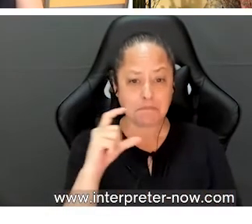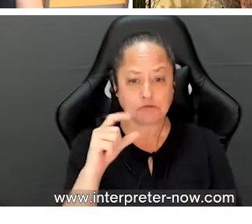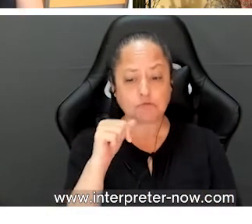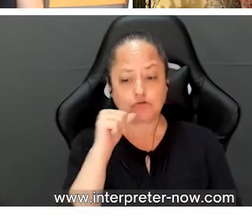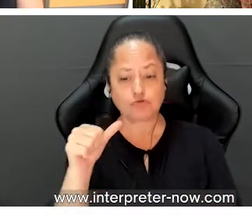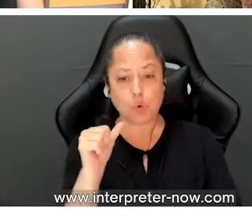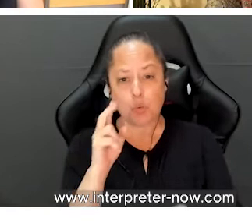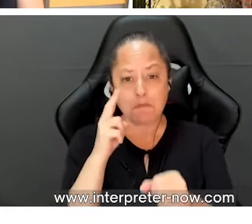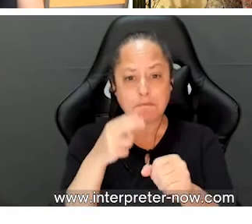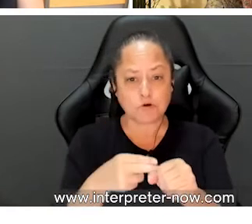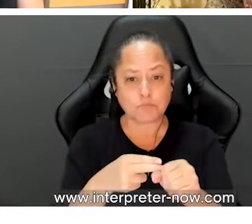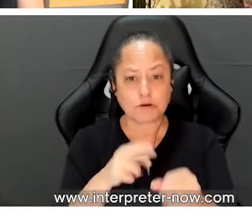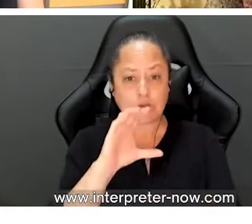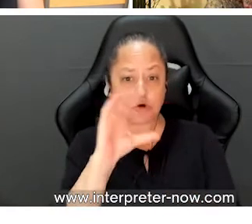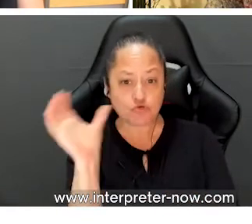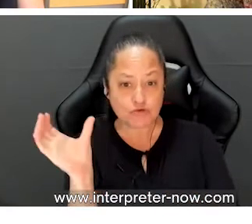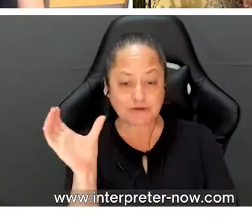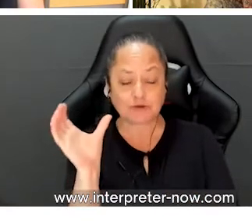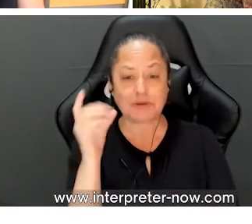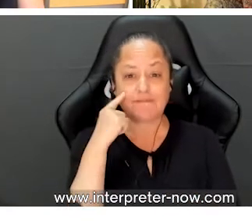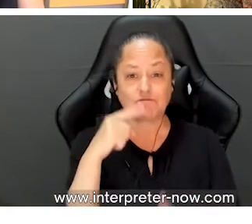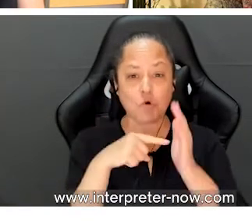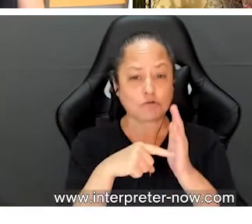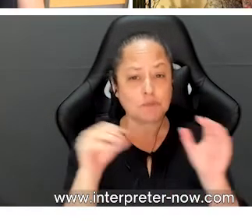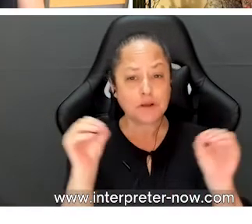There's nothing wrong with having, say, a Christmas party.